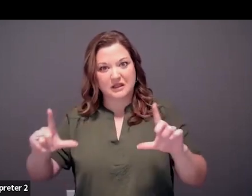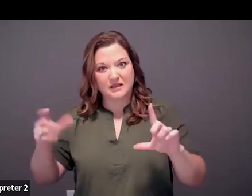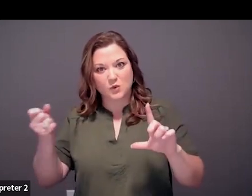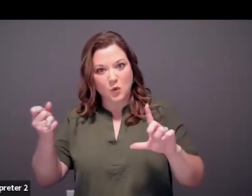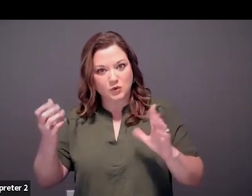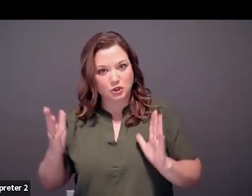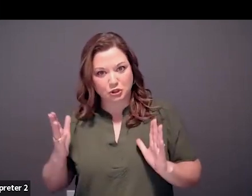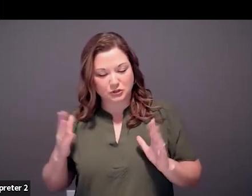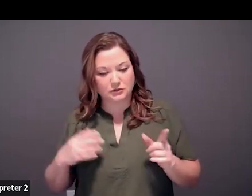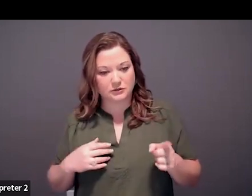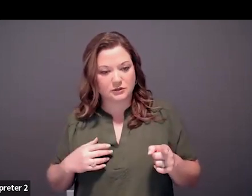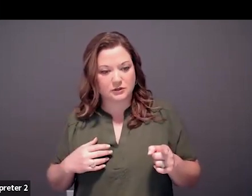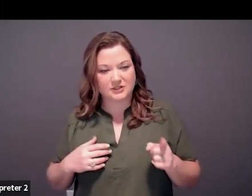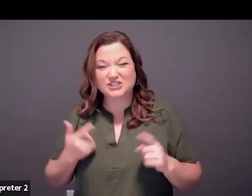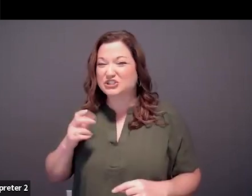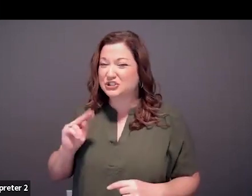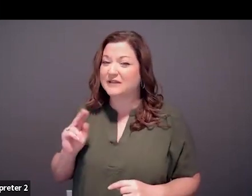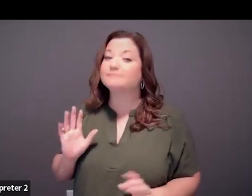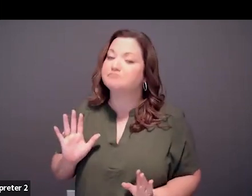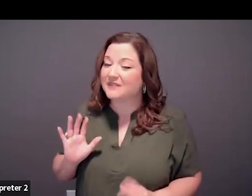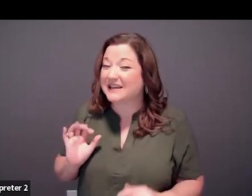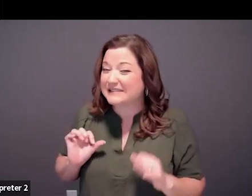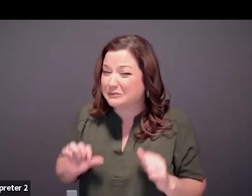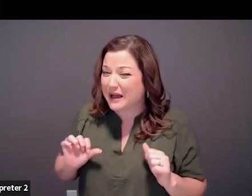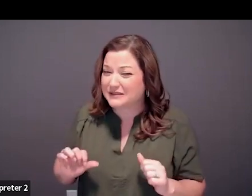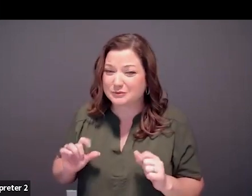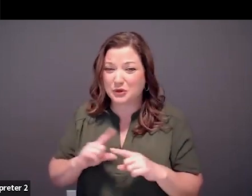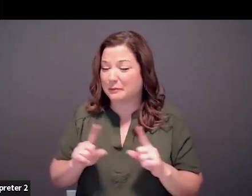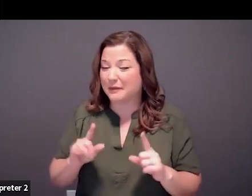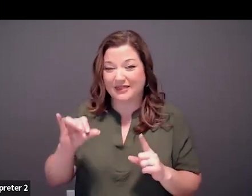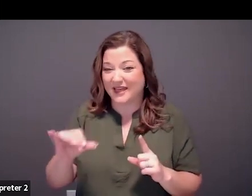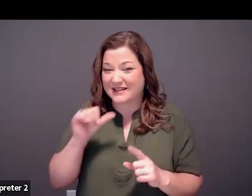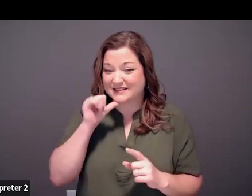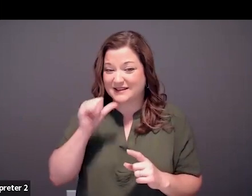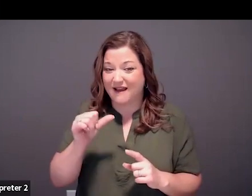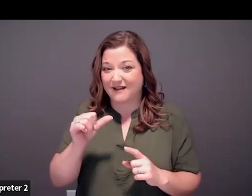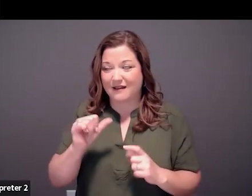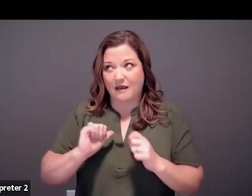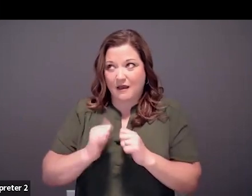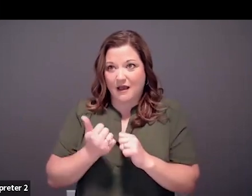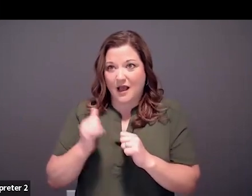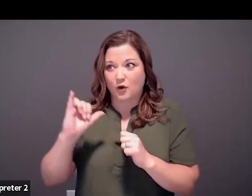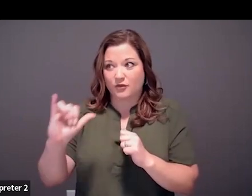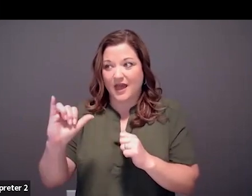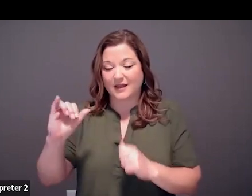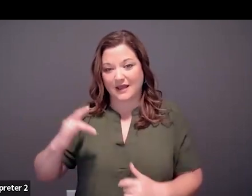It is technically possible, but that's not actually how the placeholder attribute on an input field works.